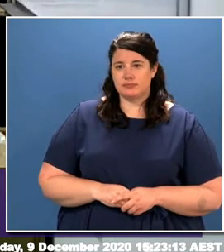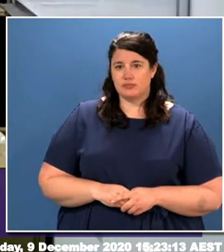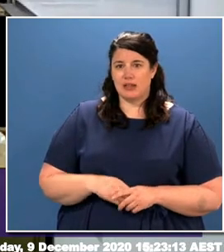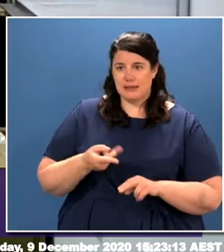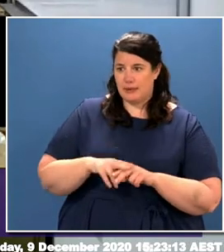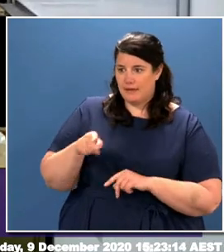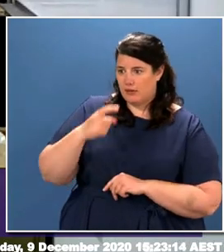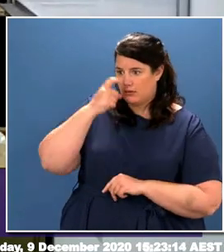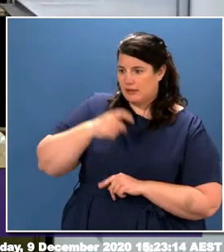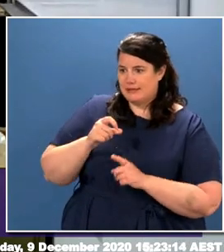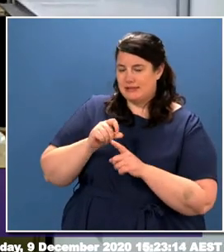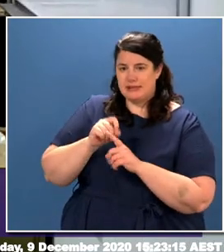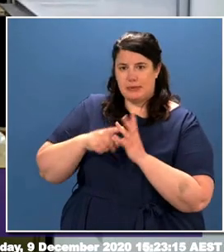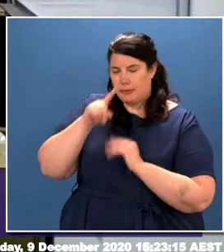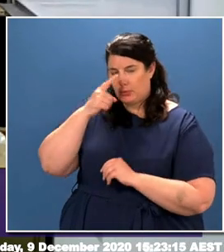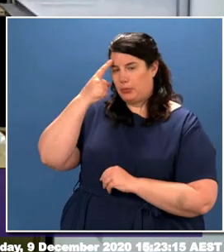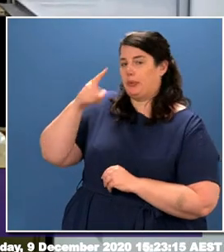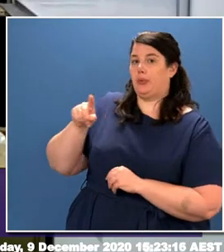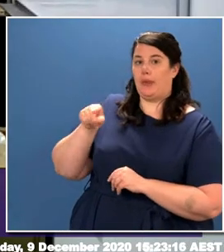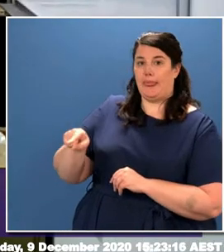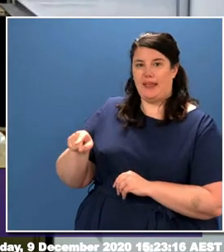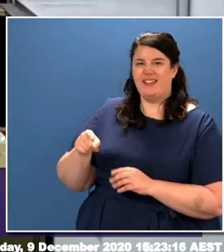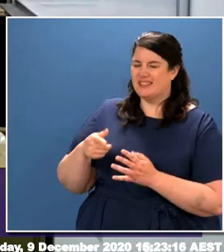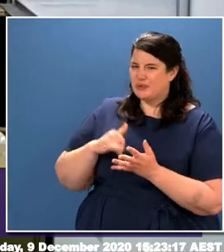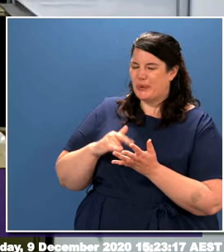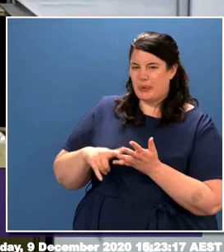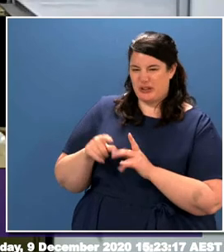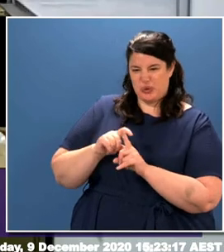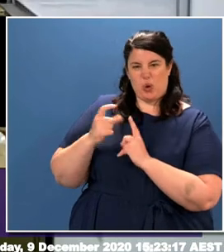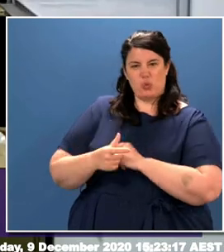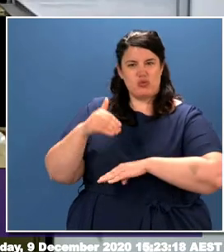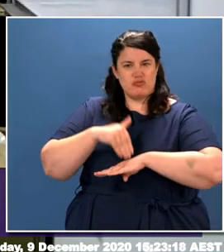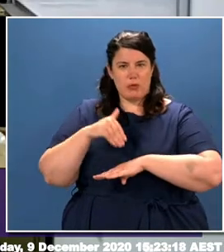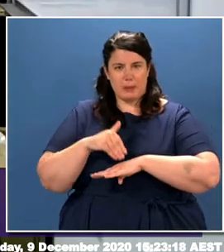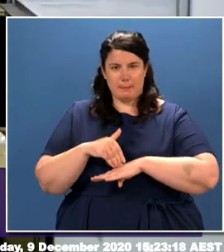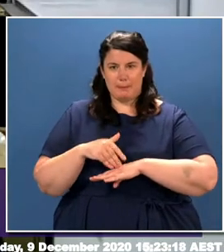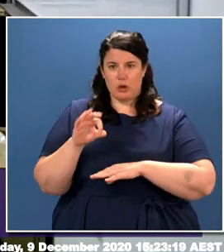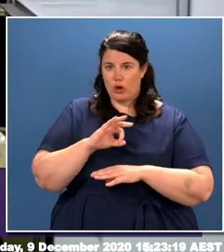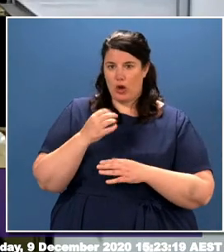So, you know, there's a real cultural issue as well and we can't fix the